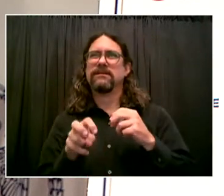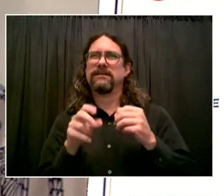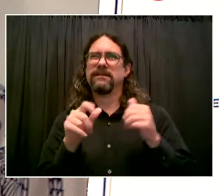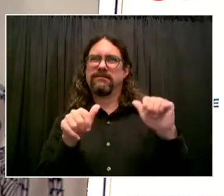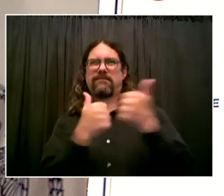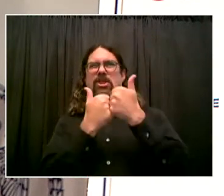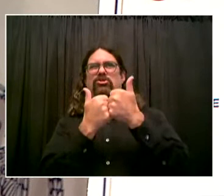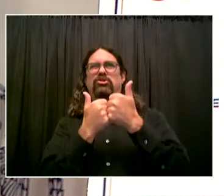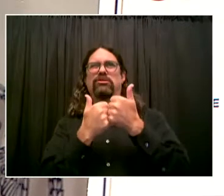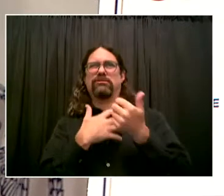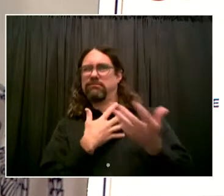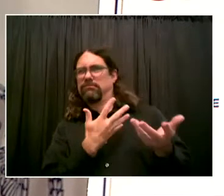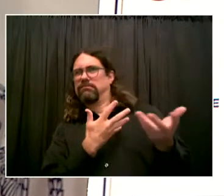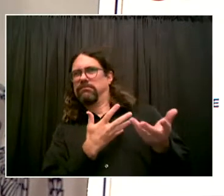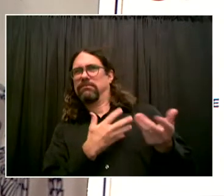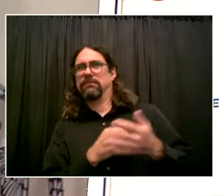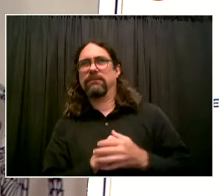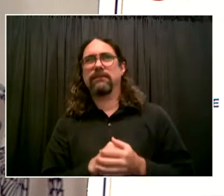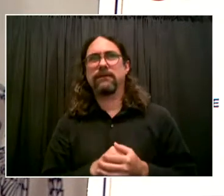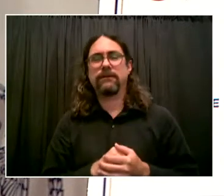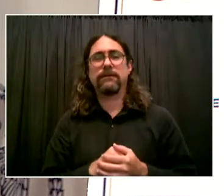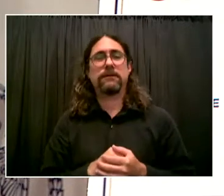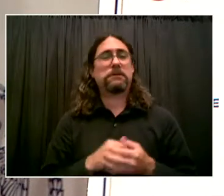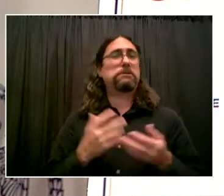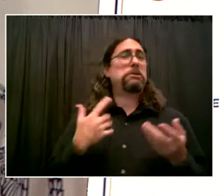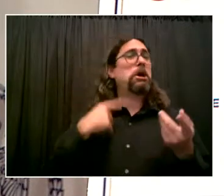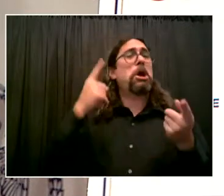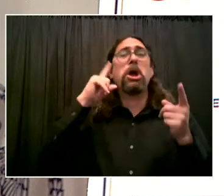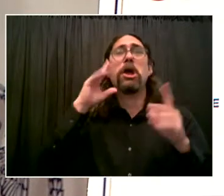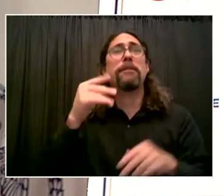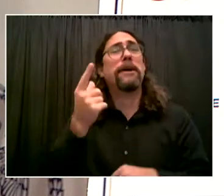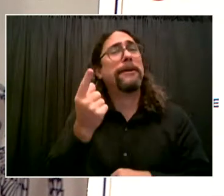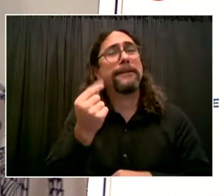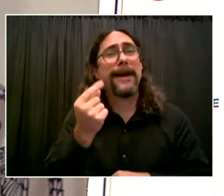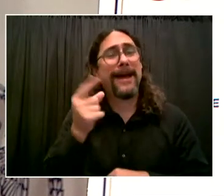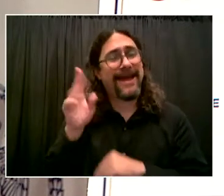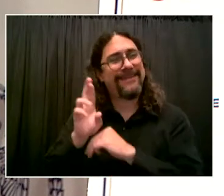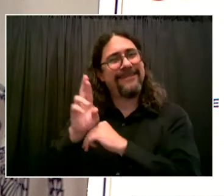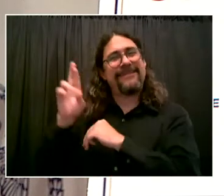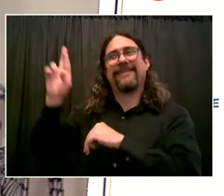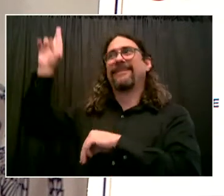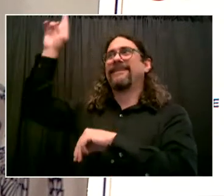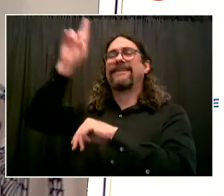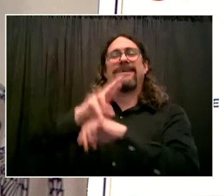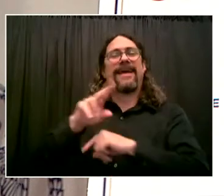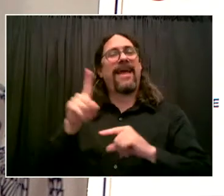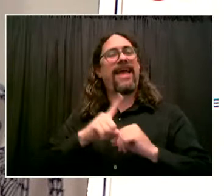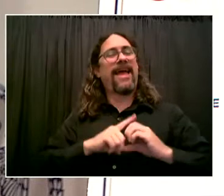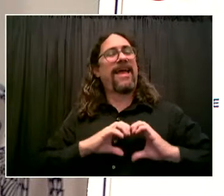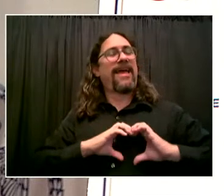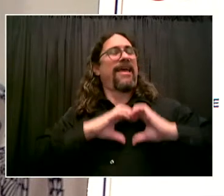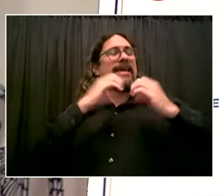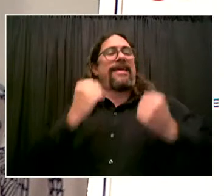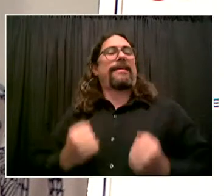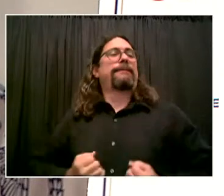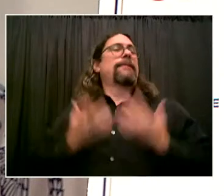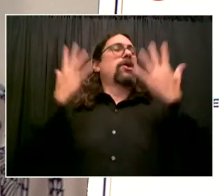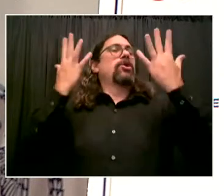THINK A LITTLE DIFFERENTLY ABOUT HOW TO TREAT WORKING PEOPLE. MAYBE THE OXYG EN LEVEL WILL OPEN UP HIS MIND OR SOMETHING AND HELP HIM THINK A